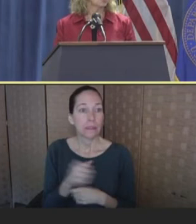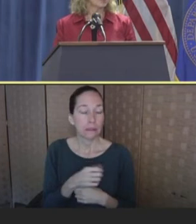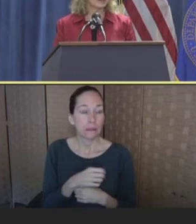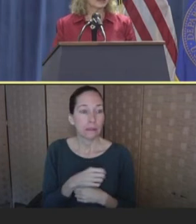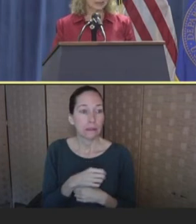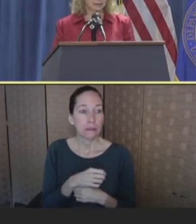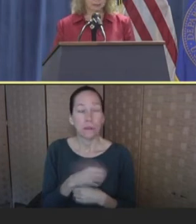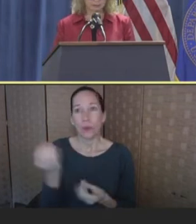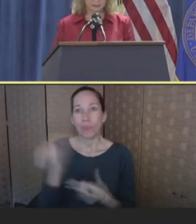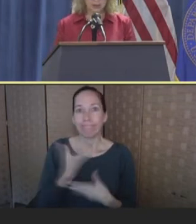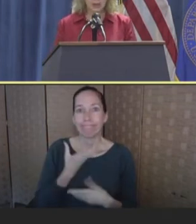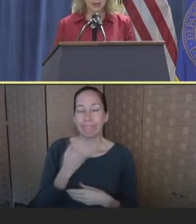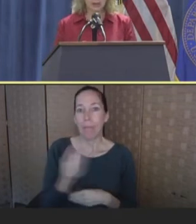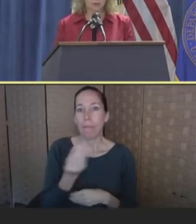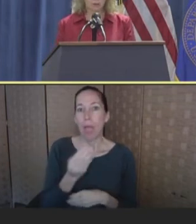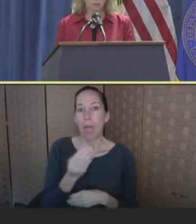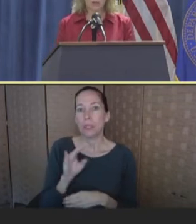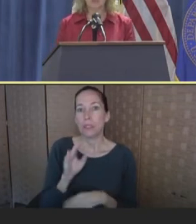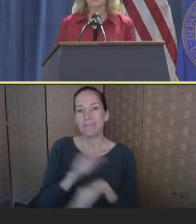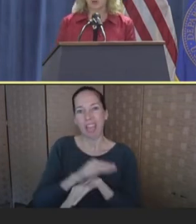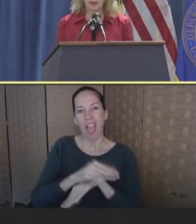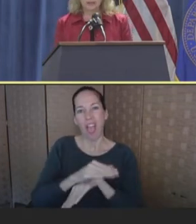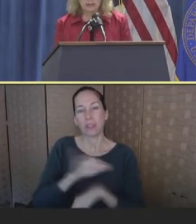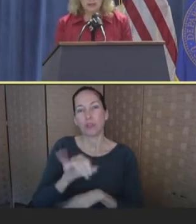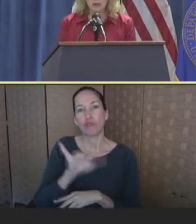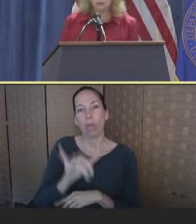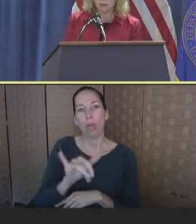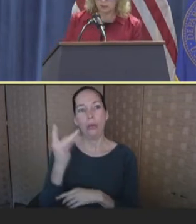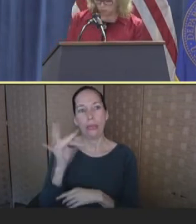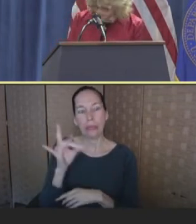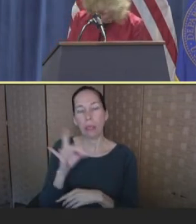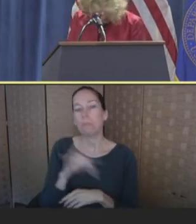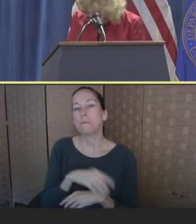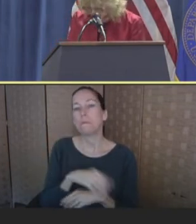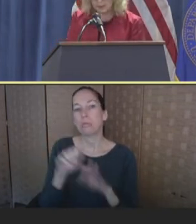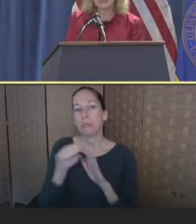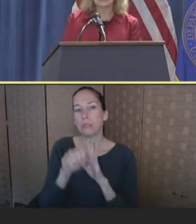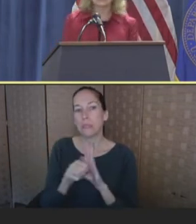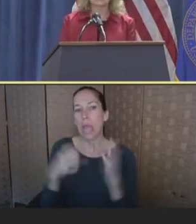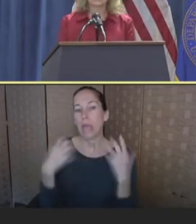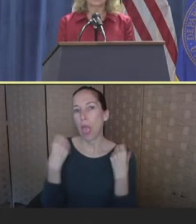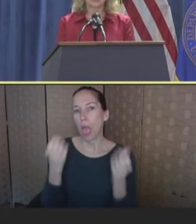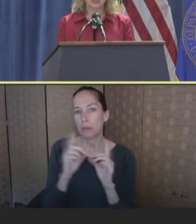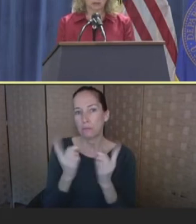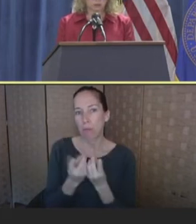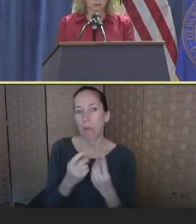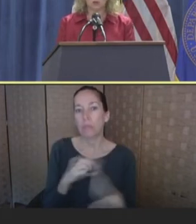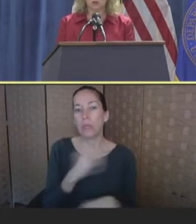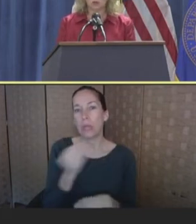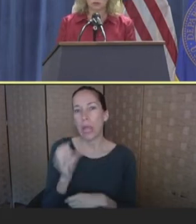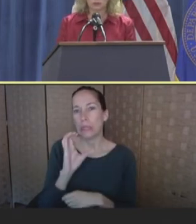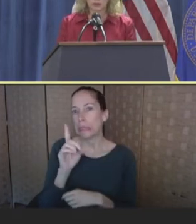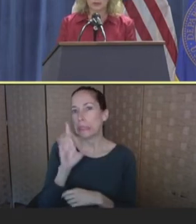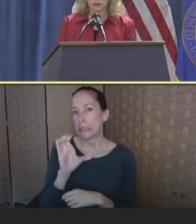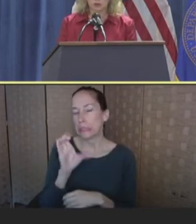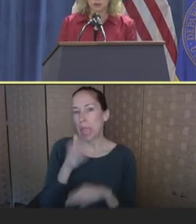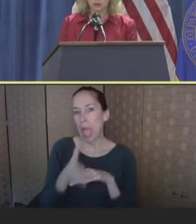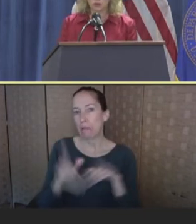July 18th. Then, by State Health. We had been notified by CDC after testing was done on a stool specimen on a patient